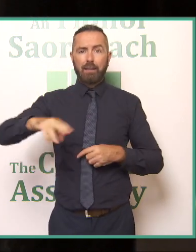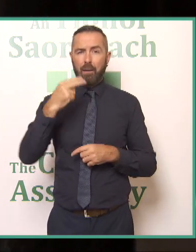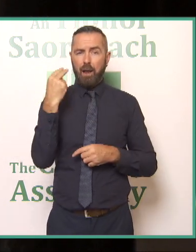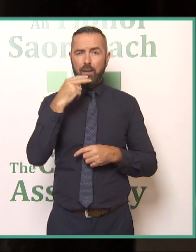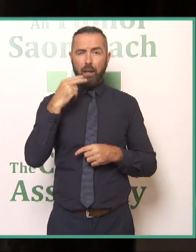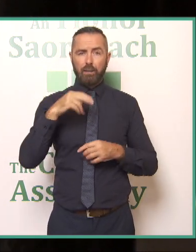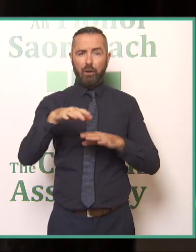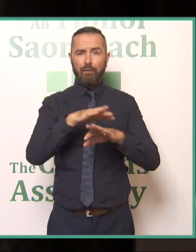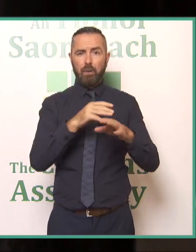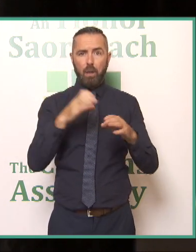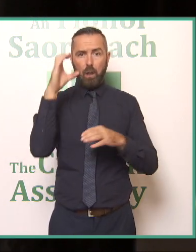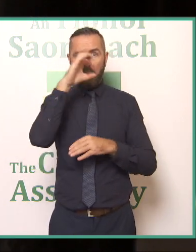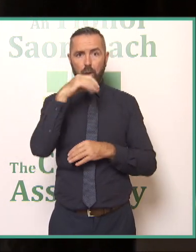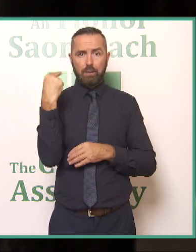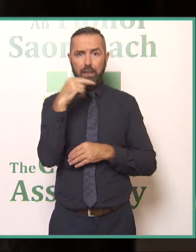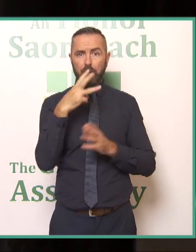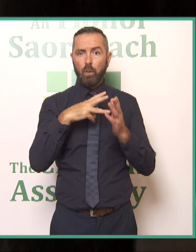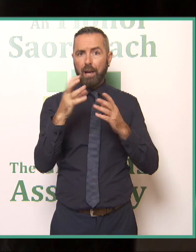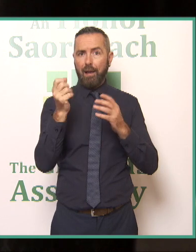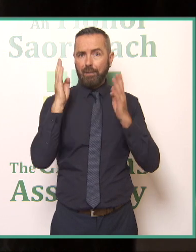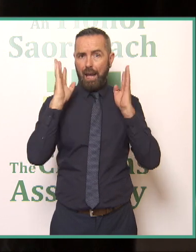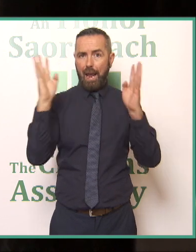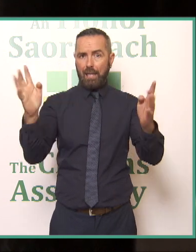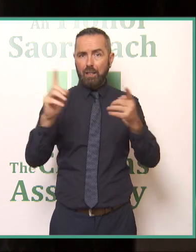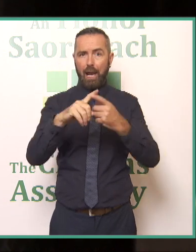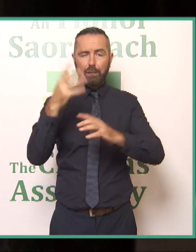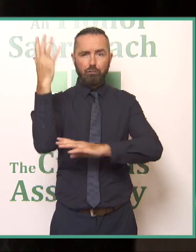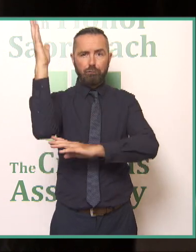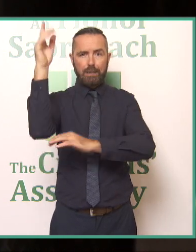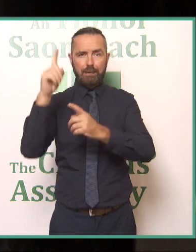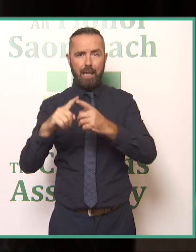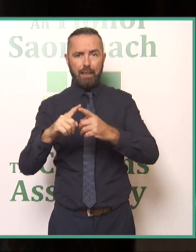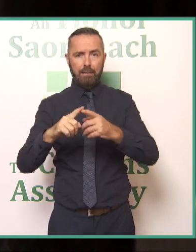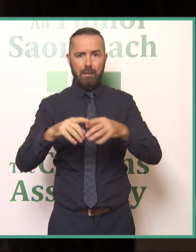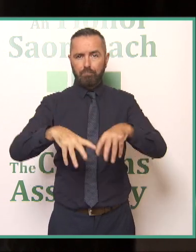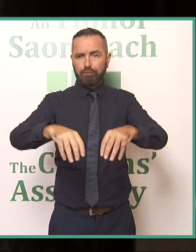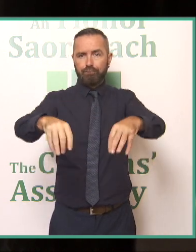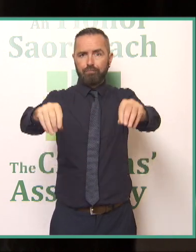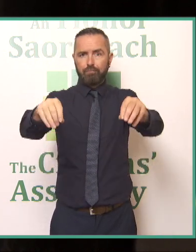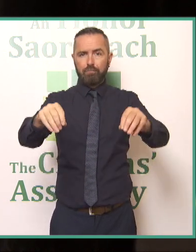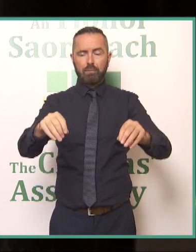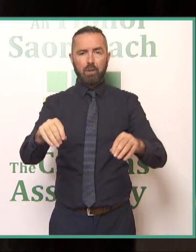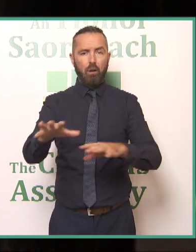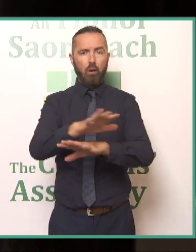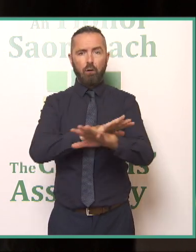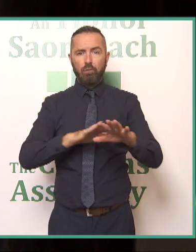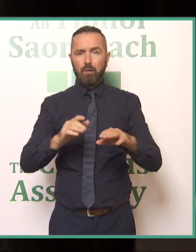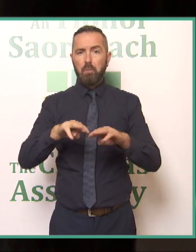farm looks a lot better when you have the hedgerows or the trees when you have nicer um I suppose biodiversity floor and fauna you have more color on the farm aesthetically it's